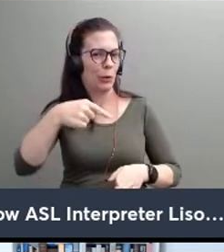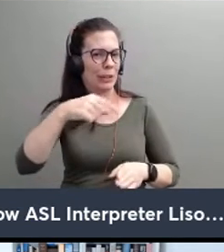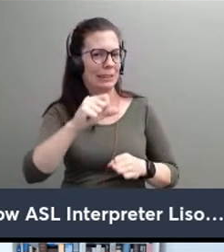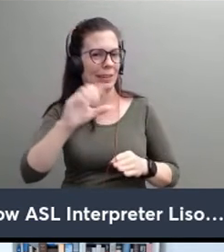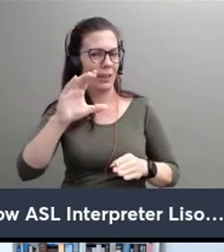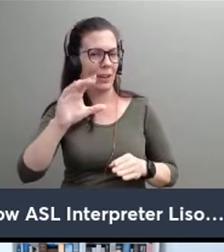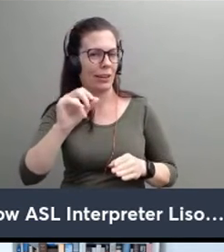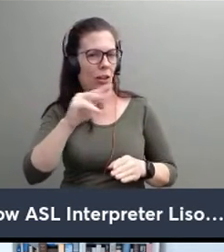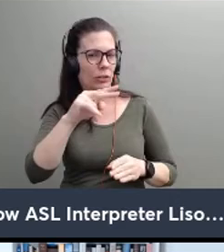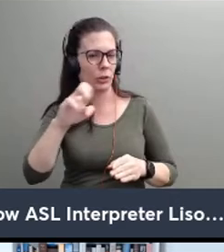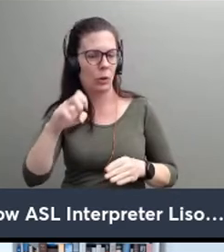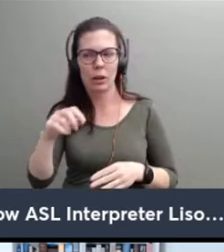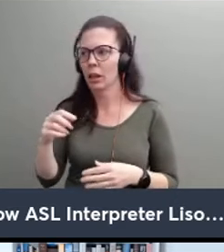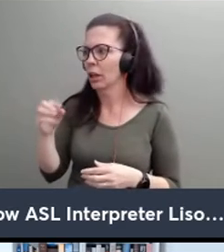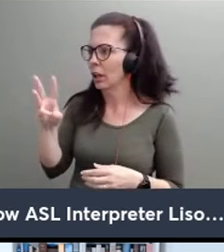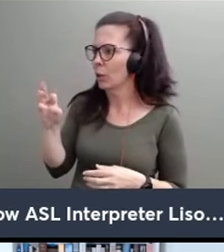Wow. - Very cool.